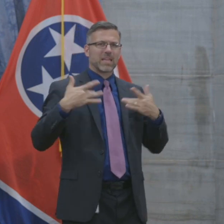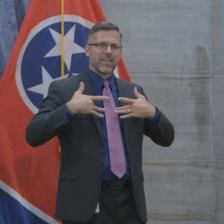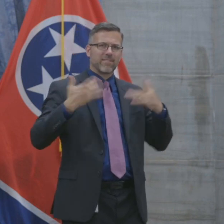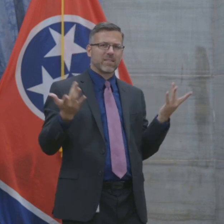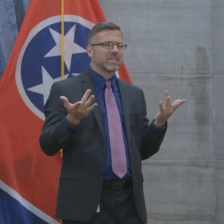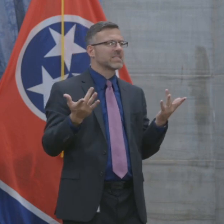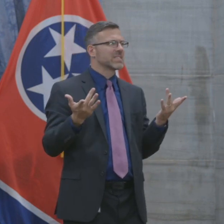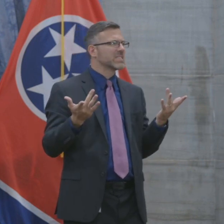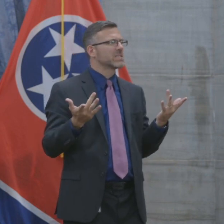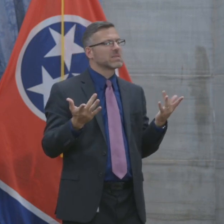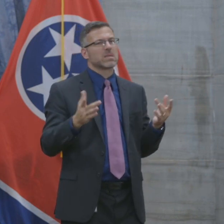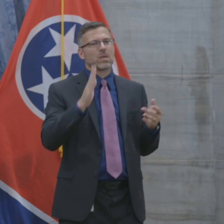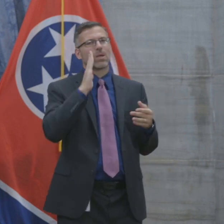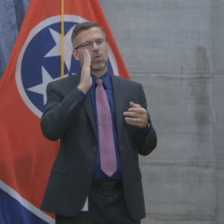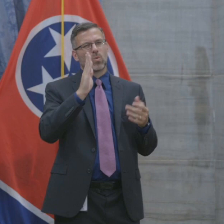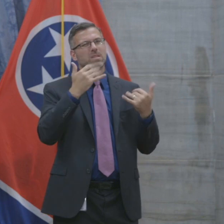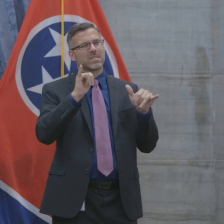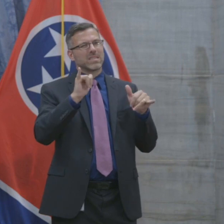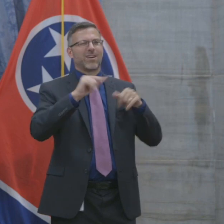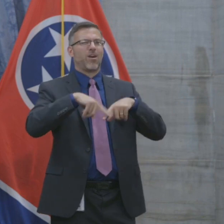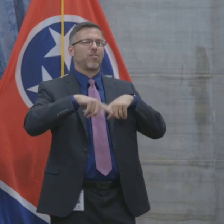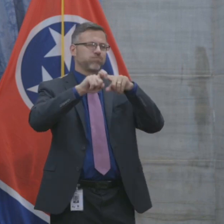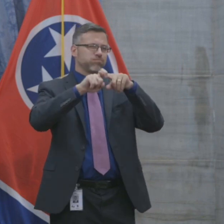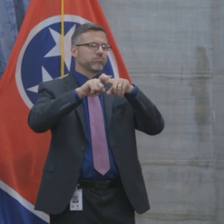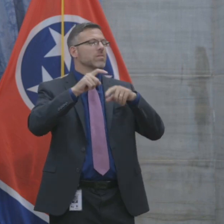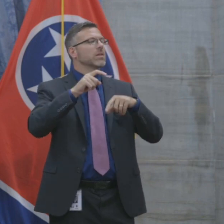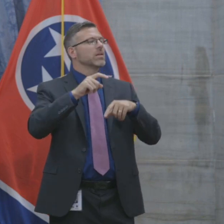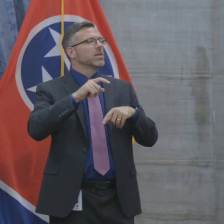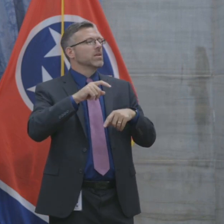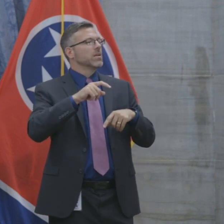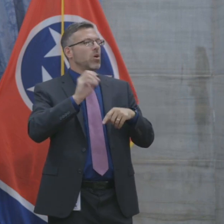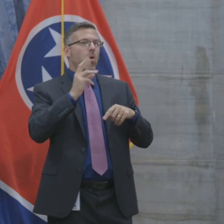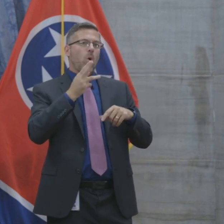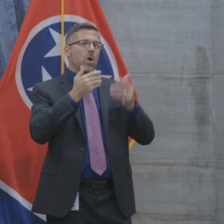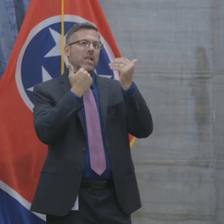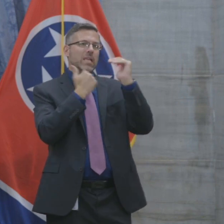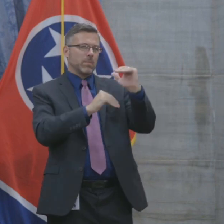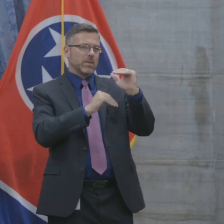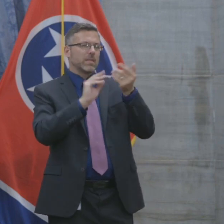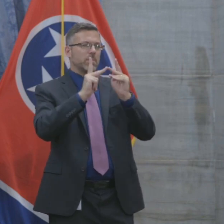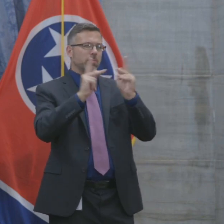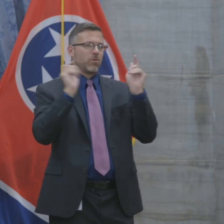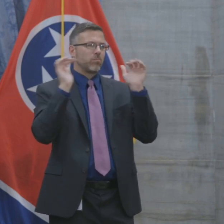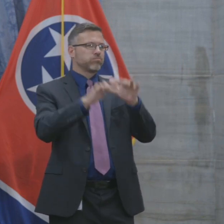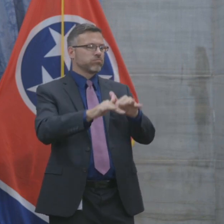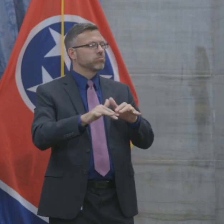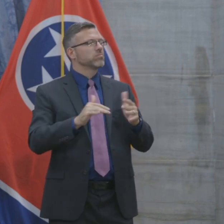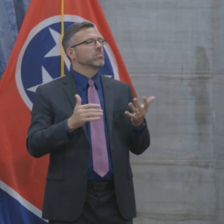Yes. REPORTER: You'll have some sort of plan to bring it back to those levels.